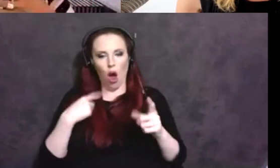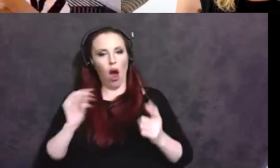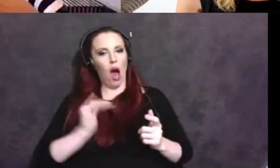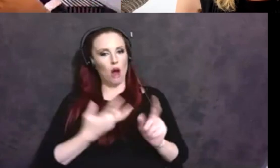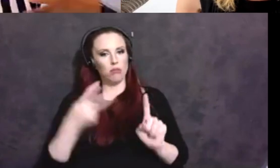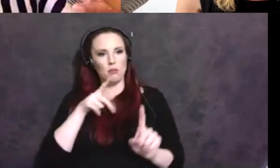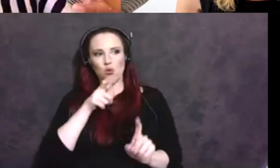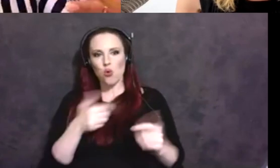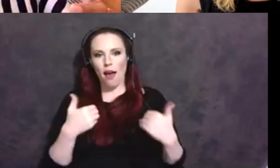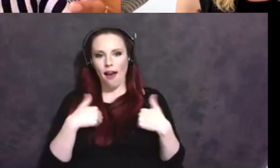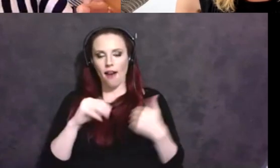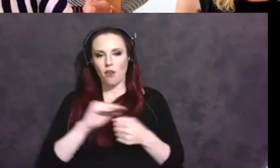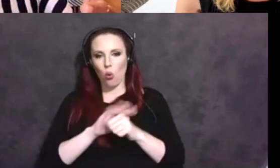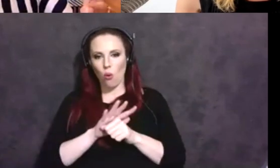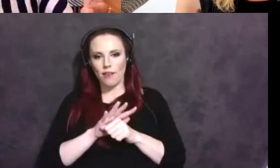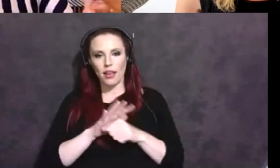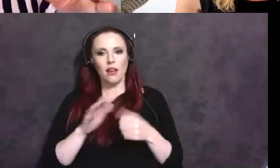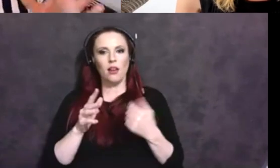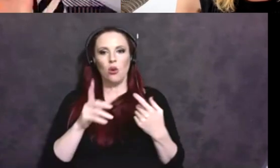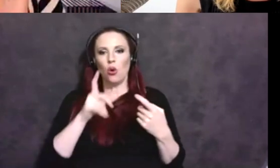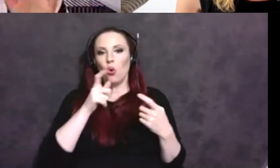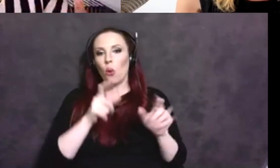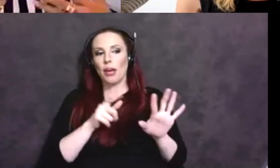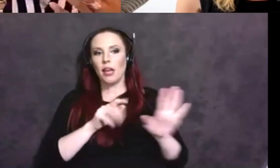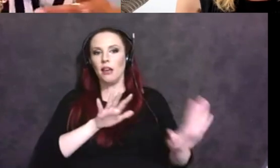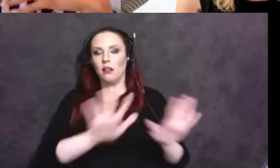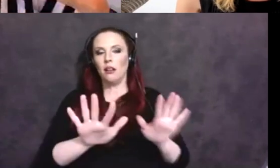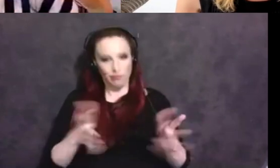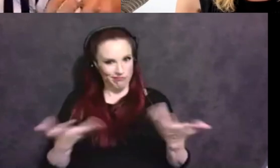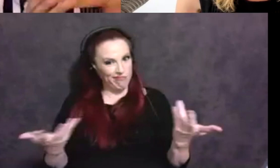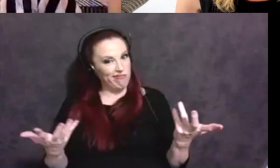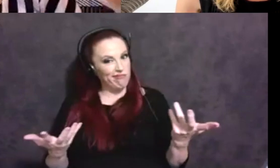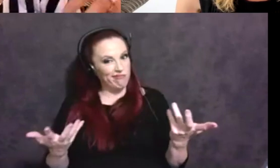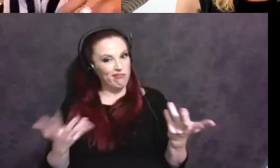when you intersect that with class, coming from lower socioeconomic and working class